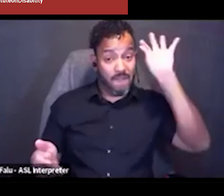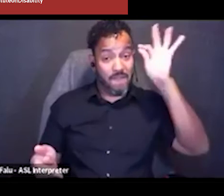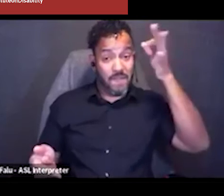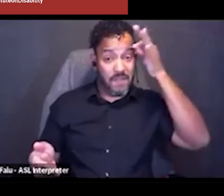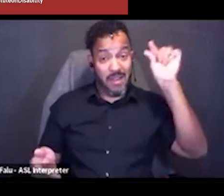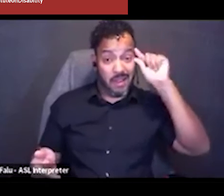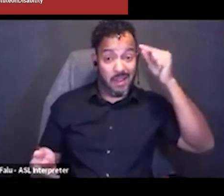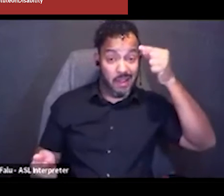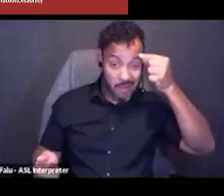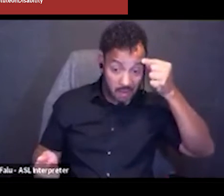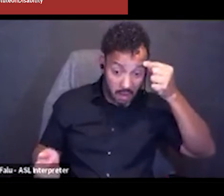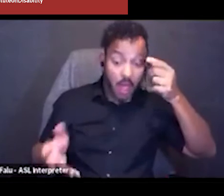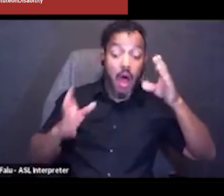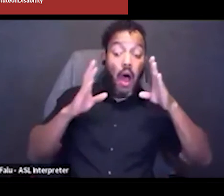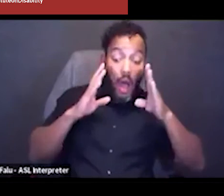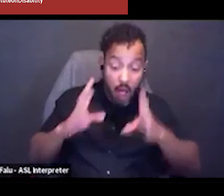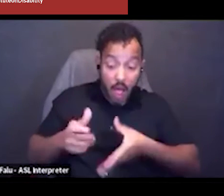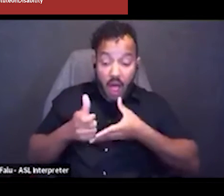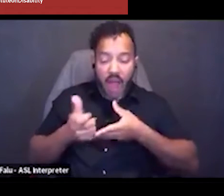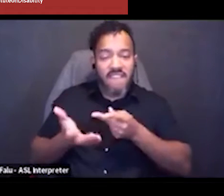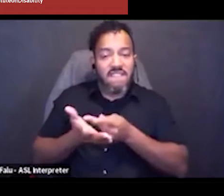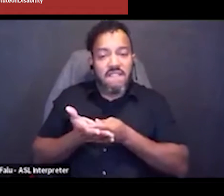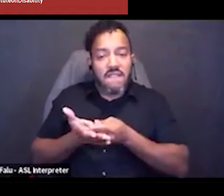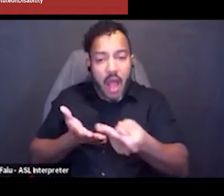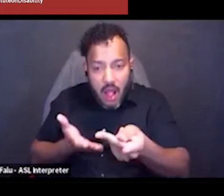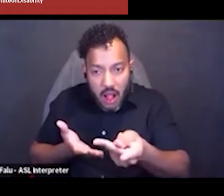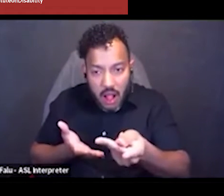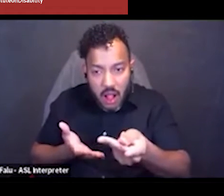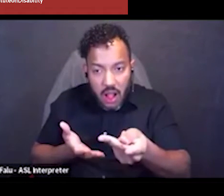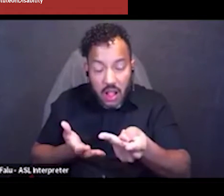They failed to enforce the law.